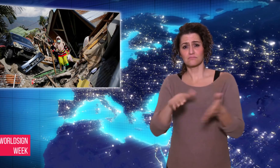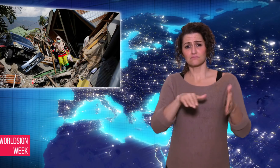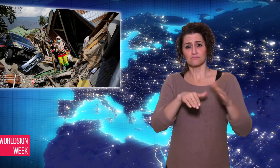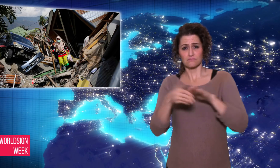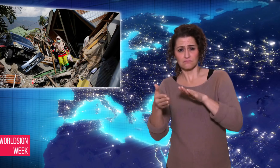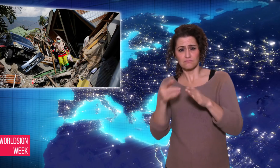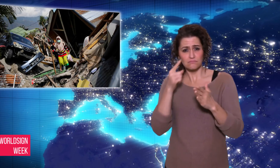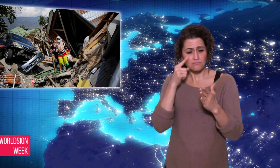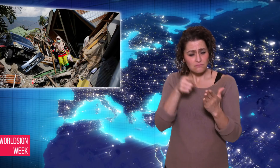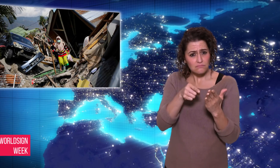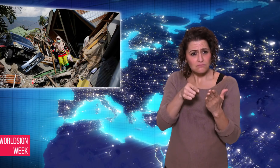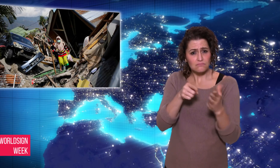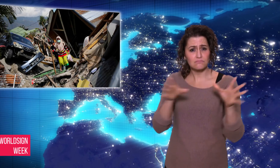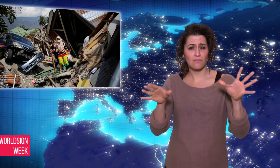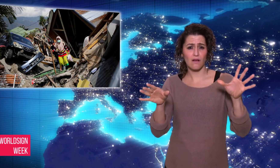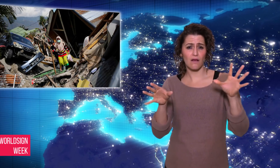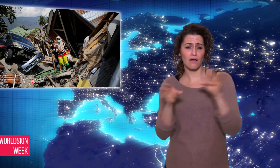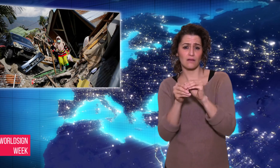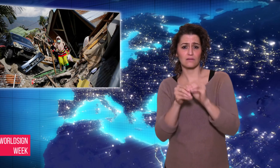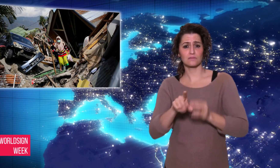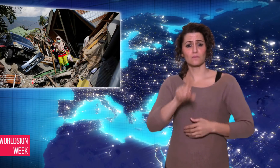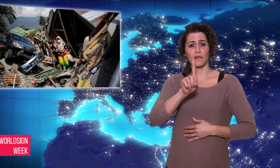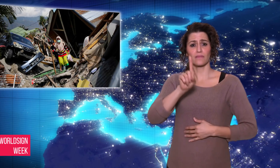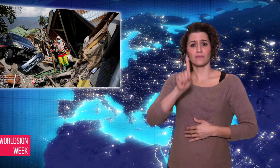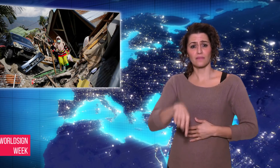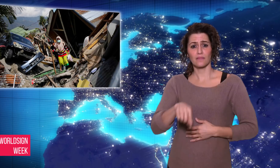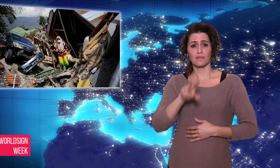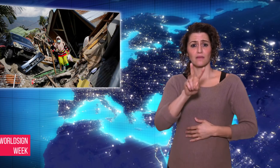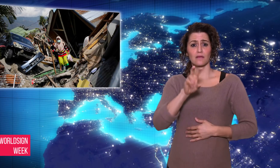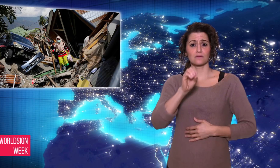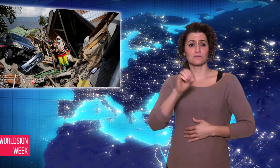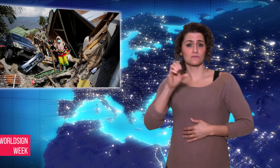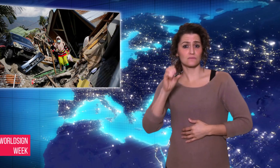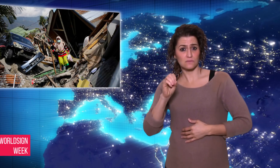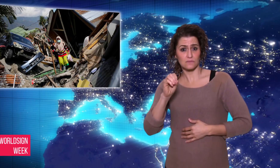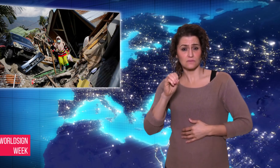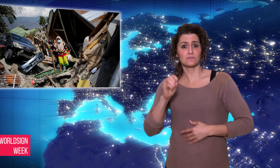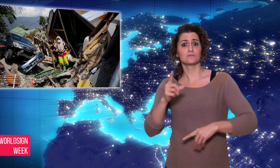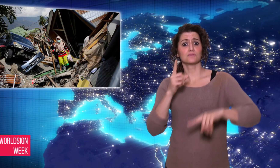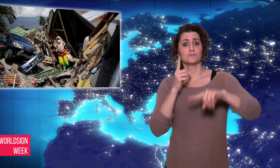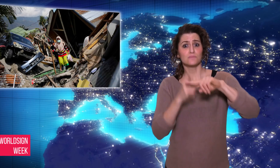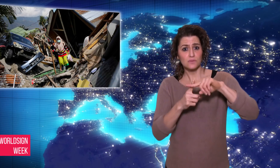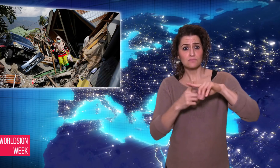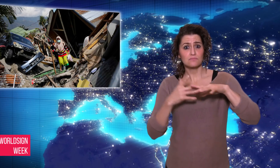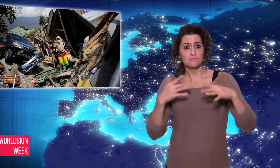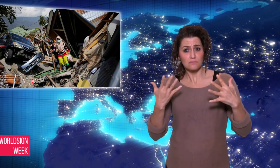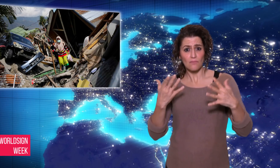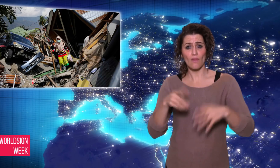to 1,200 and damaged hospitals